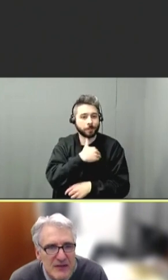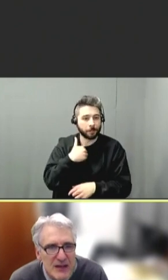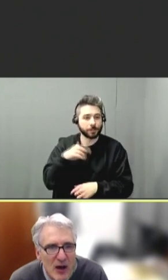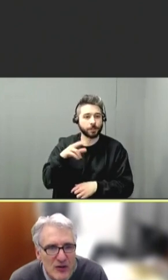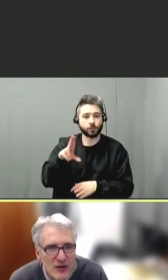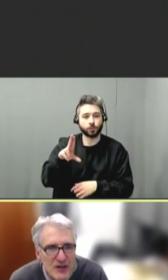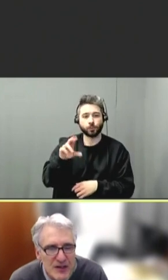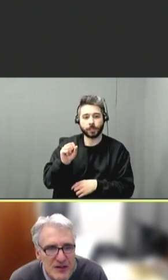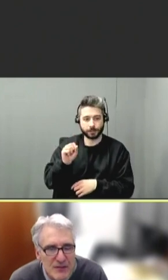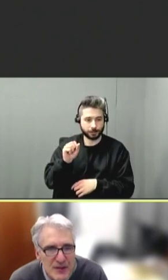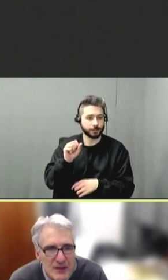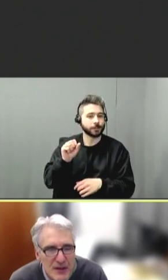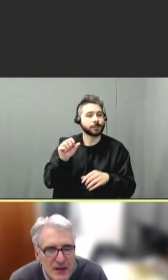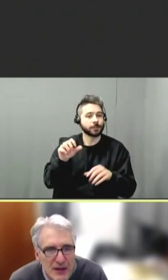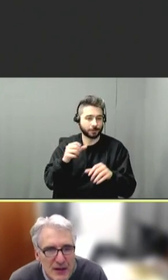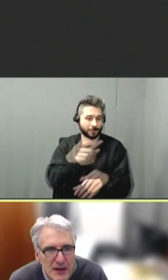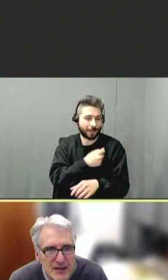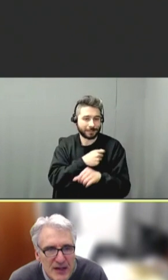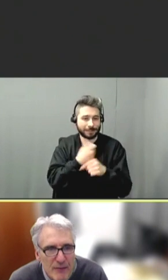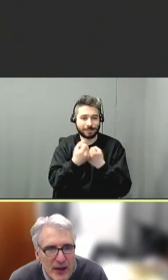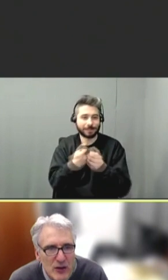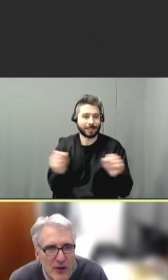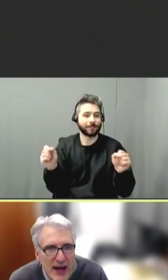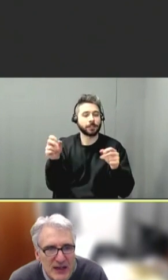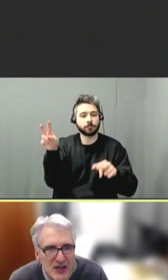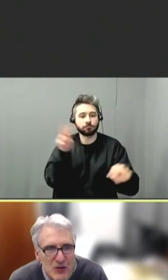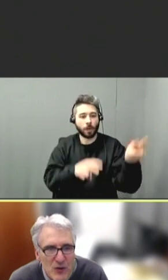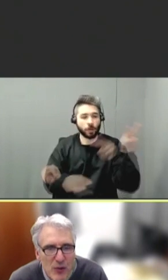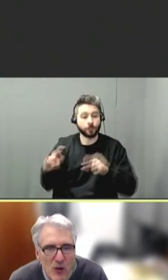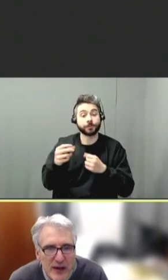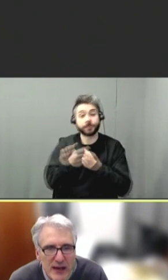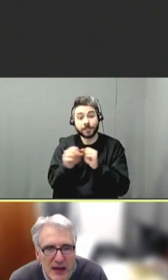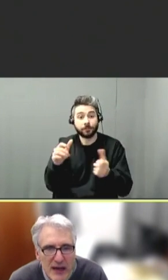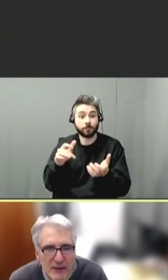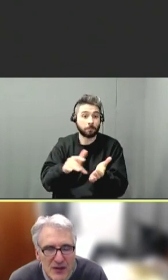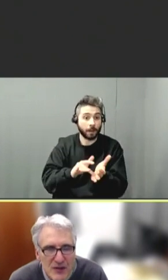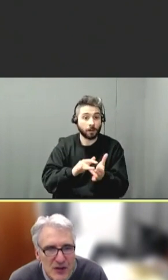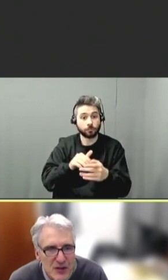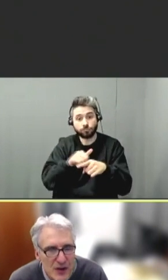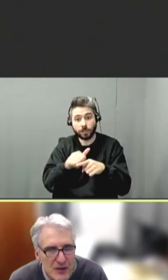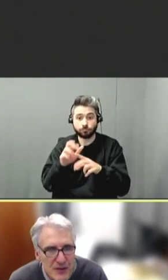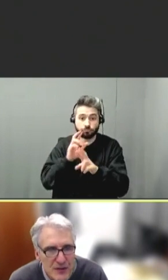safety monitoring systems, safe medical practices, and reporting and administration errors,